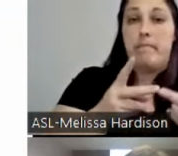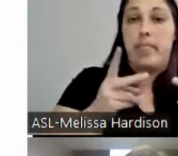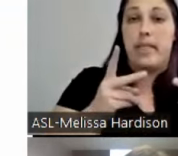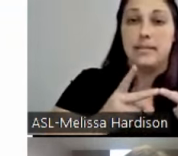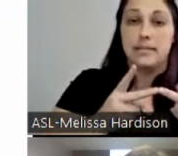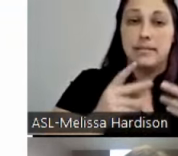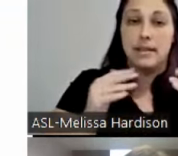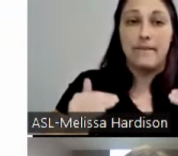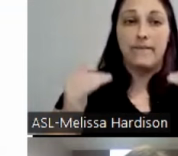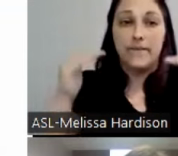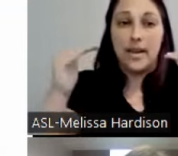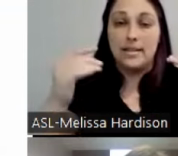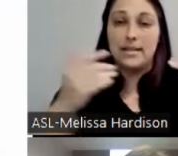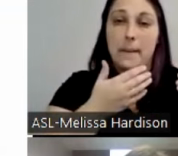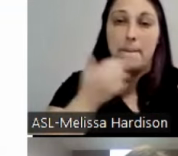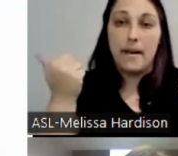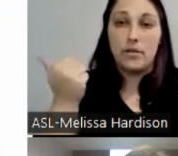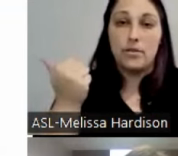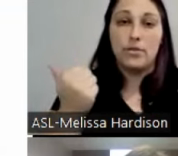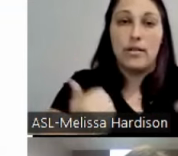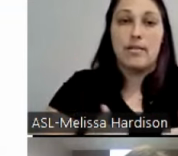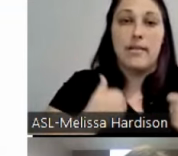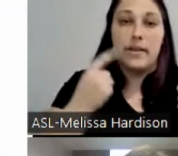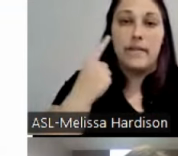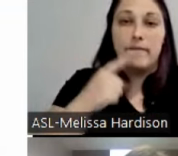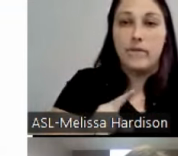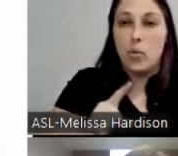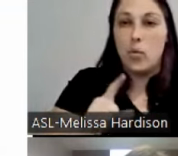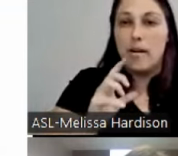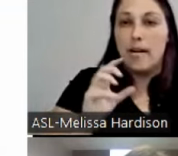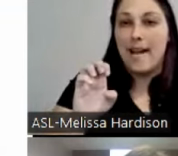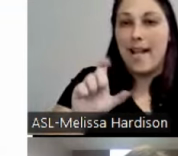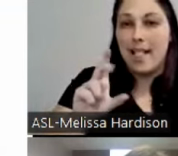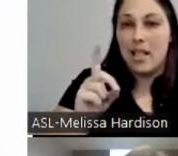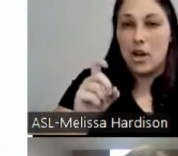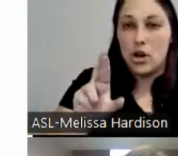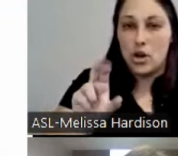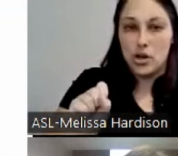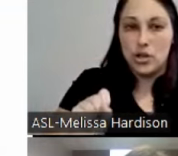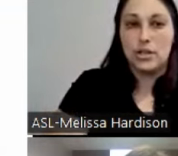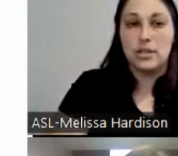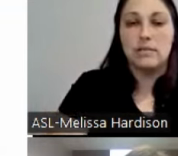Workstations, all everyone popped up quick! We'll get started momentarily.